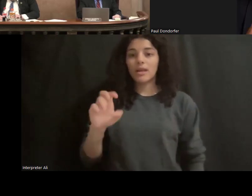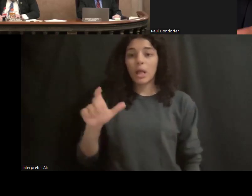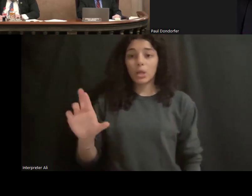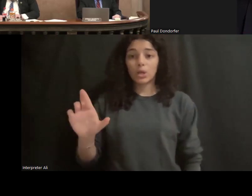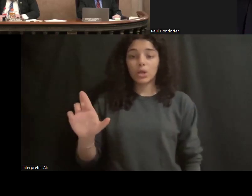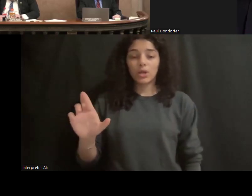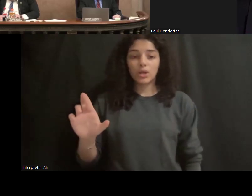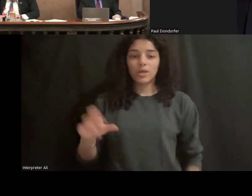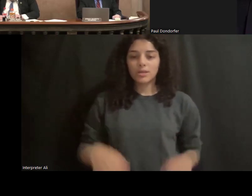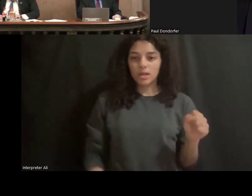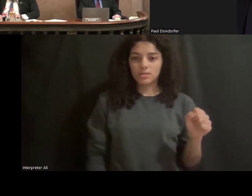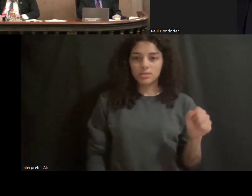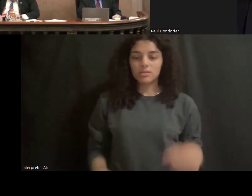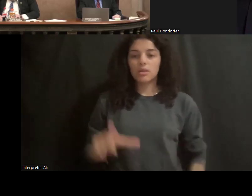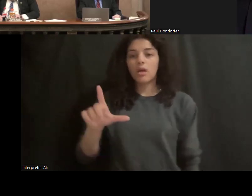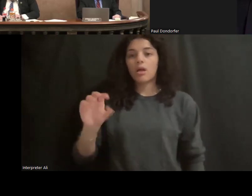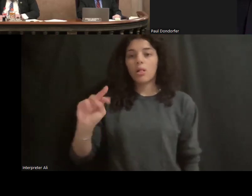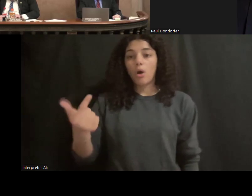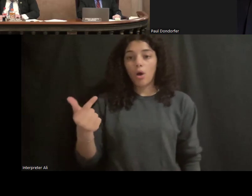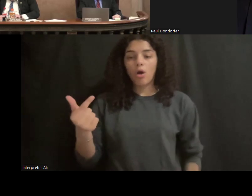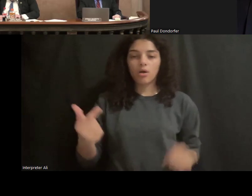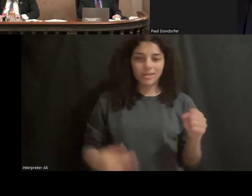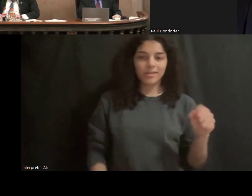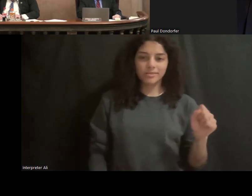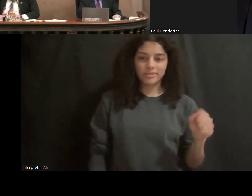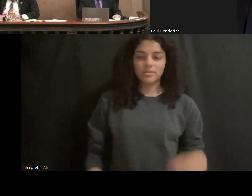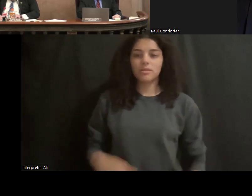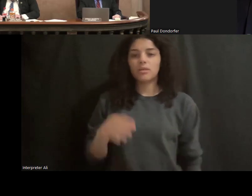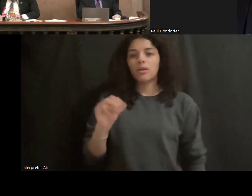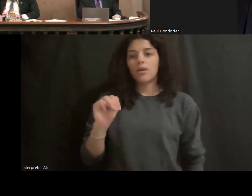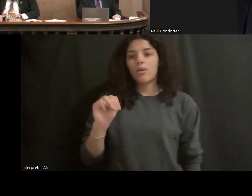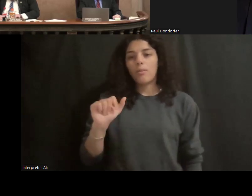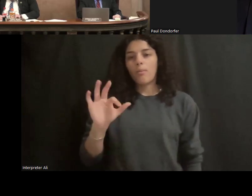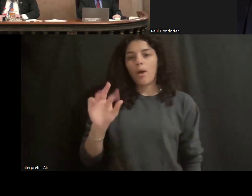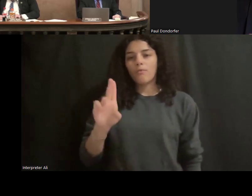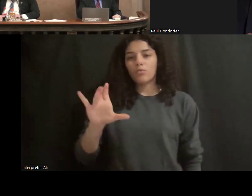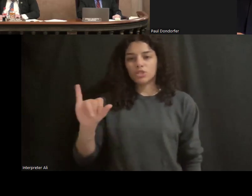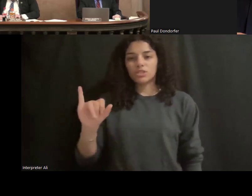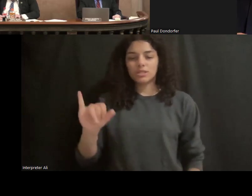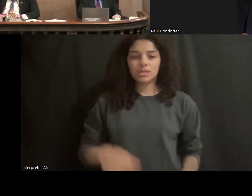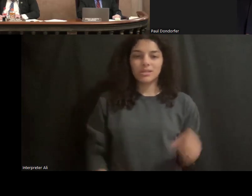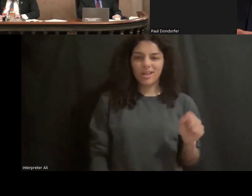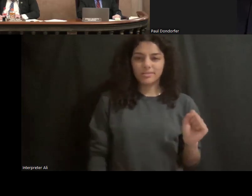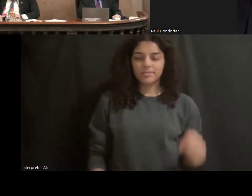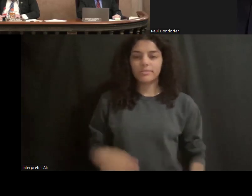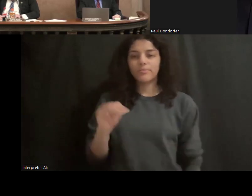Mr Keller votes yes Mr Long yes Mr Mr Long vote will test Mr Mafui Mr Mafui vote test Mr McCabe